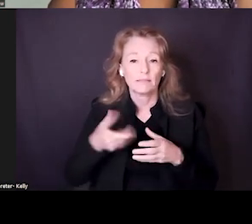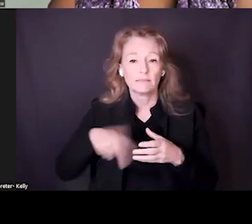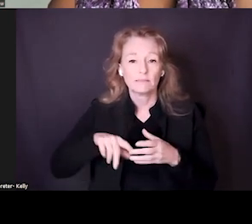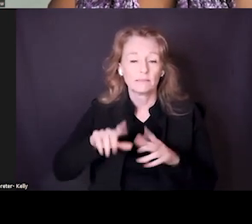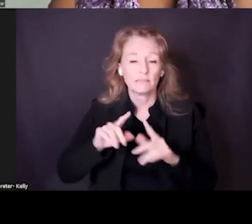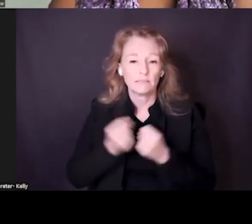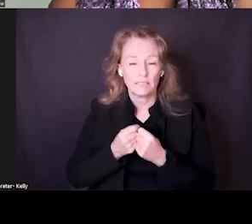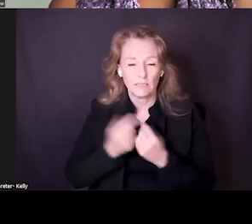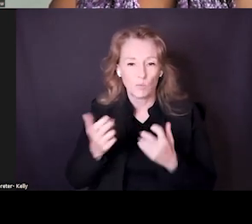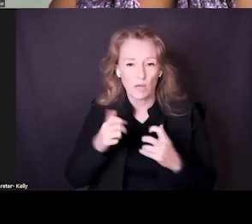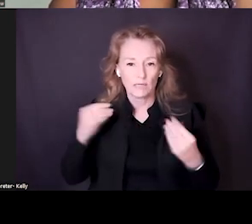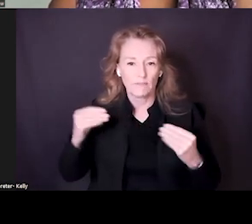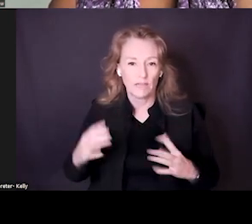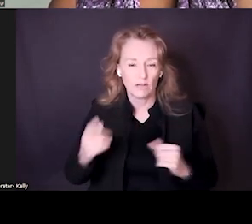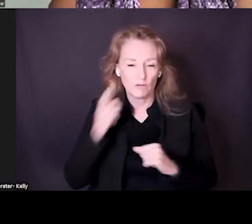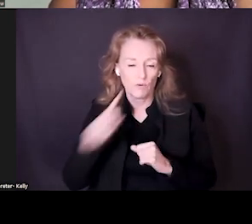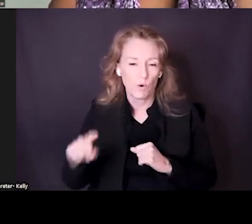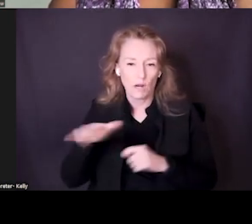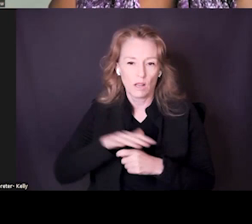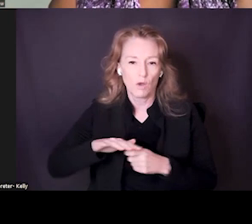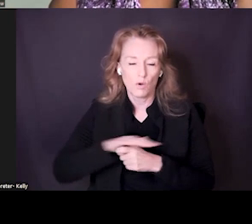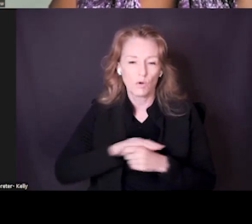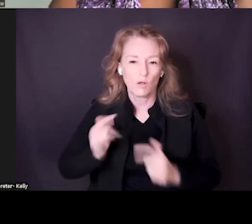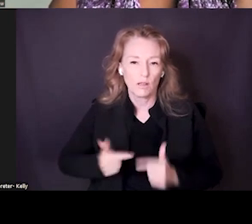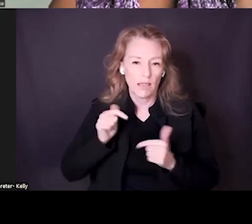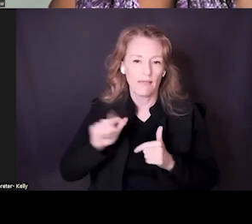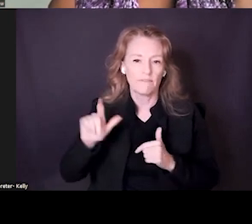LIFELINE CALL CENTER TECHNOLOGY TO INTEGRATE THEIR WORK AND